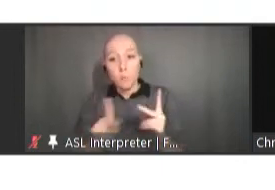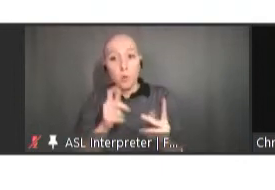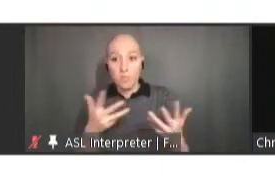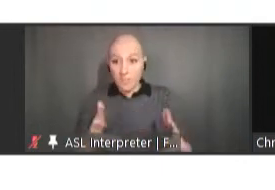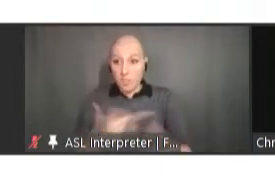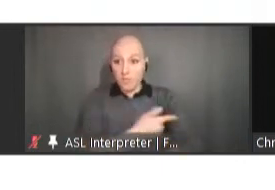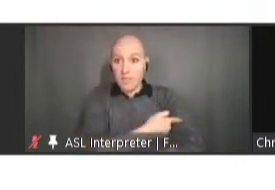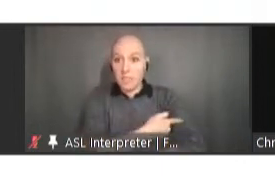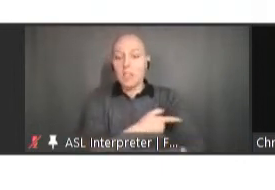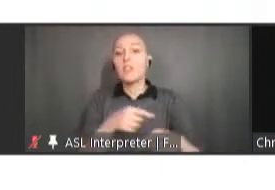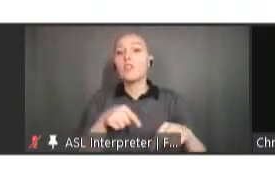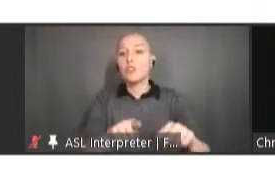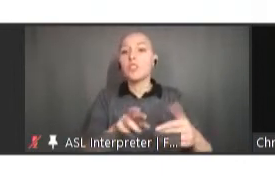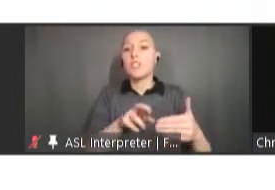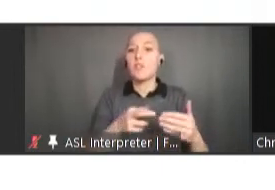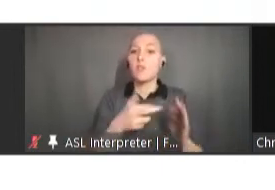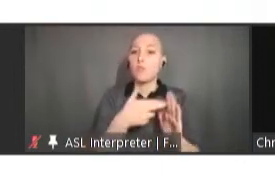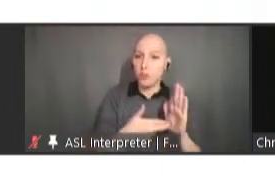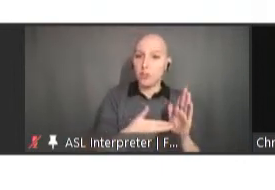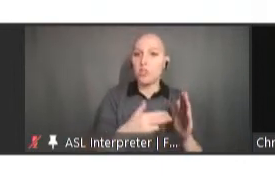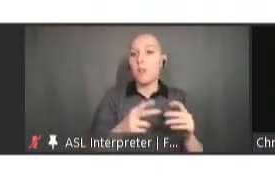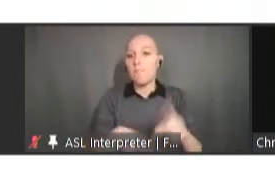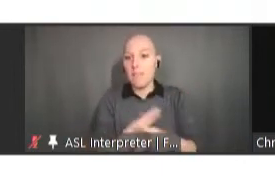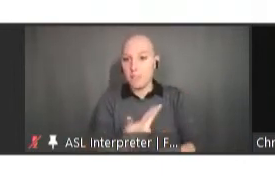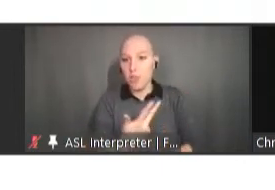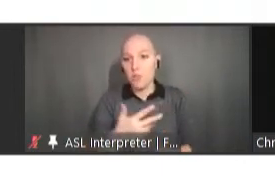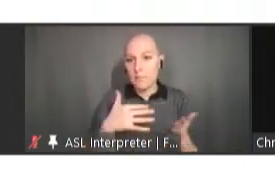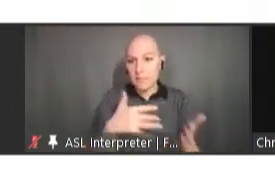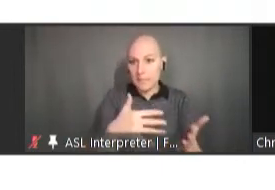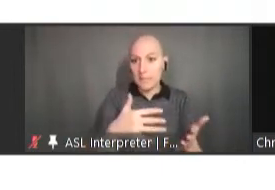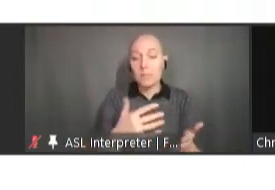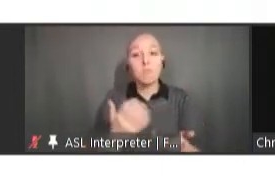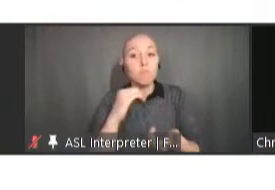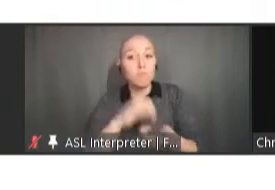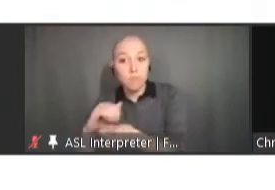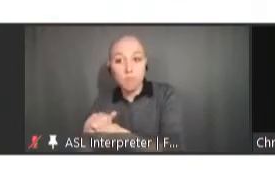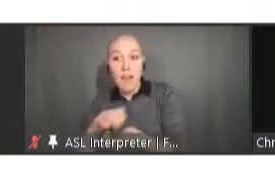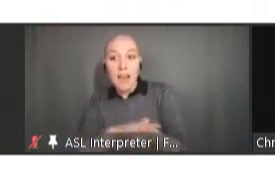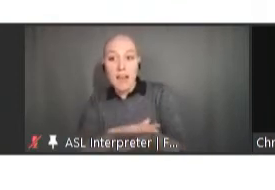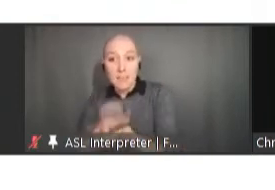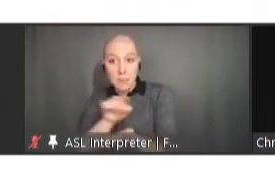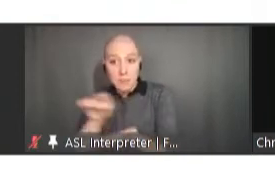3 studies. Working with academic partners, the immune assay team also developed and implemented